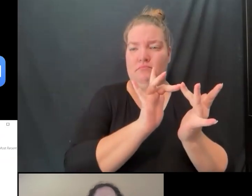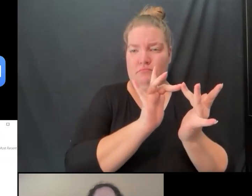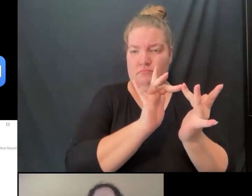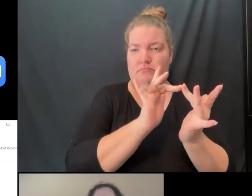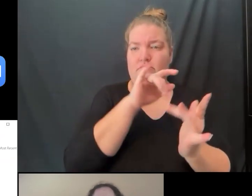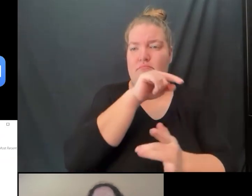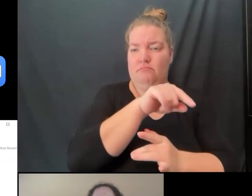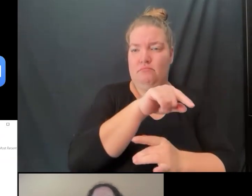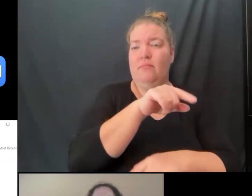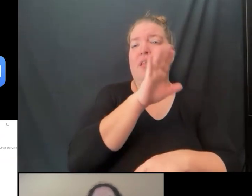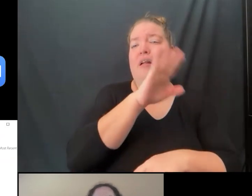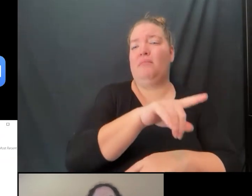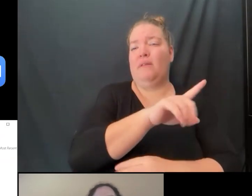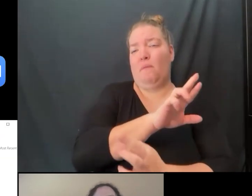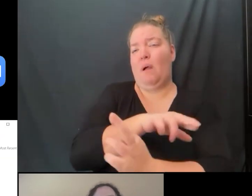Now chat is accessible in Windows